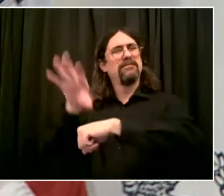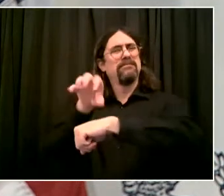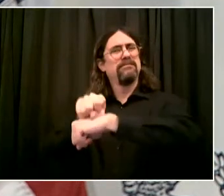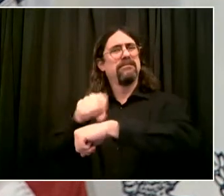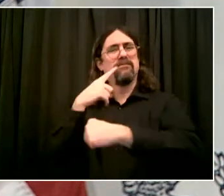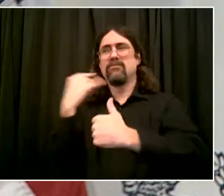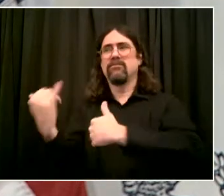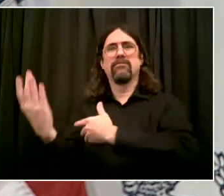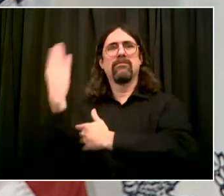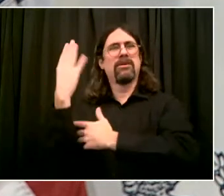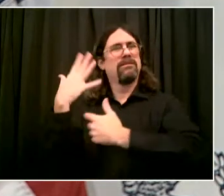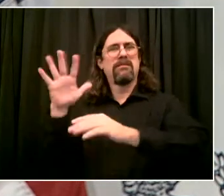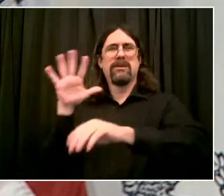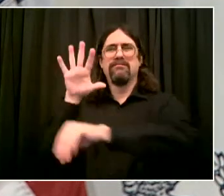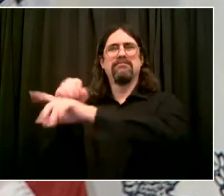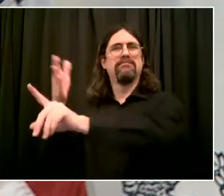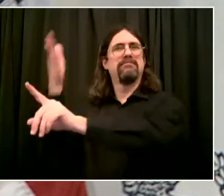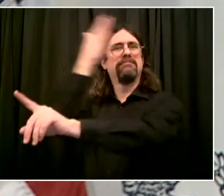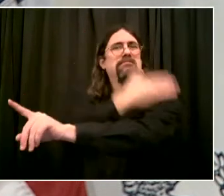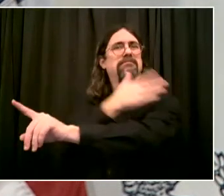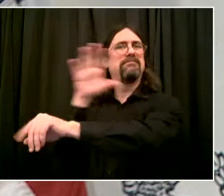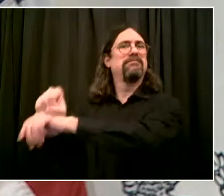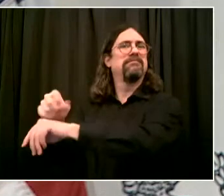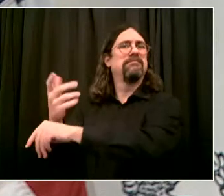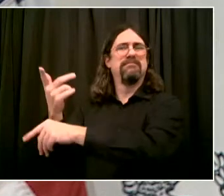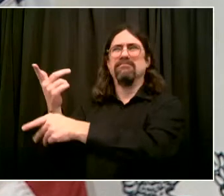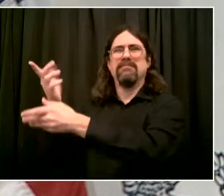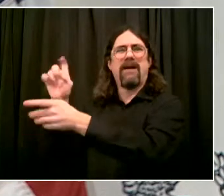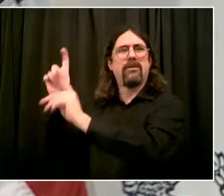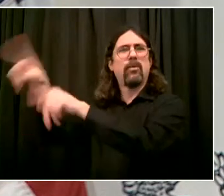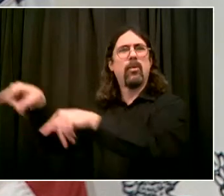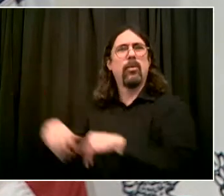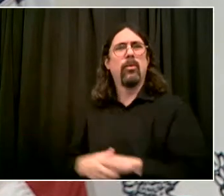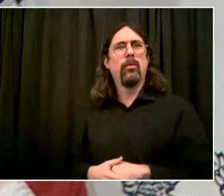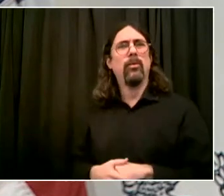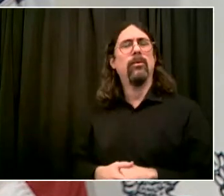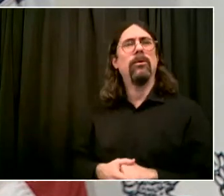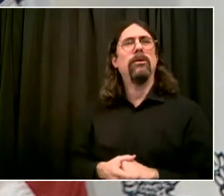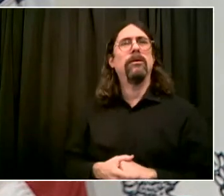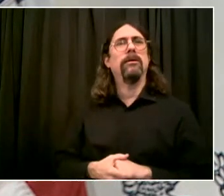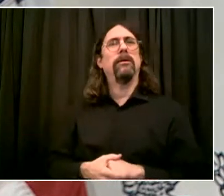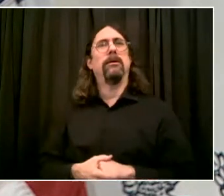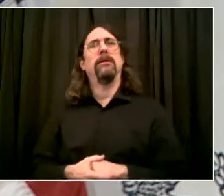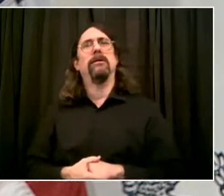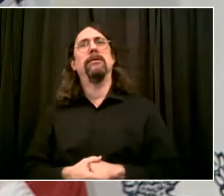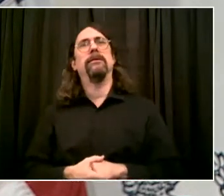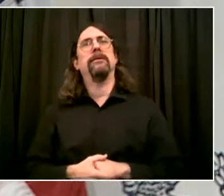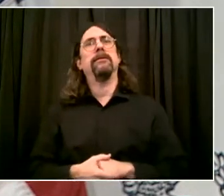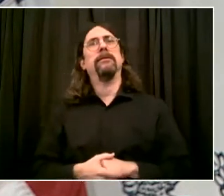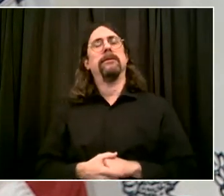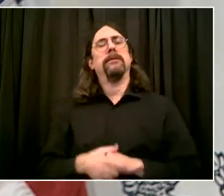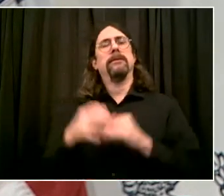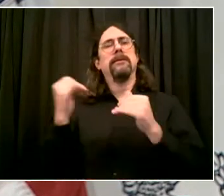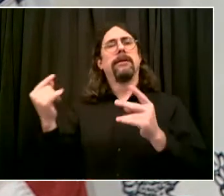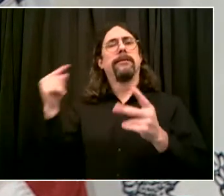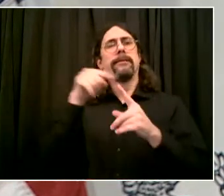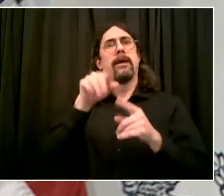THROUGHOUT THIS YEAR BUT I NEED TO SEE SPECIFICALLY WHAT IS BEING PROPOSOSED AA ND THEN I CAN GIVE YOU A MORE CLEAR